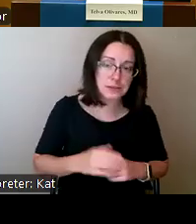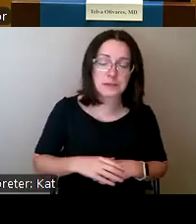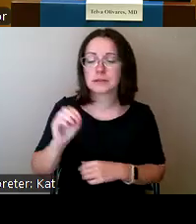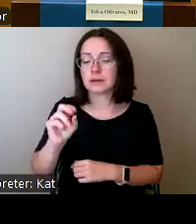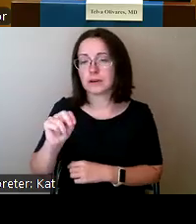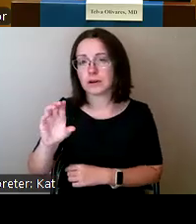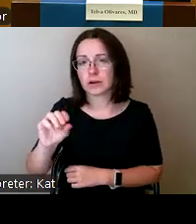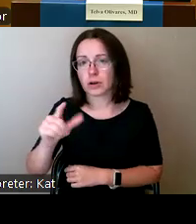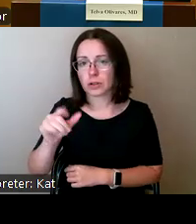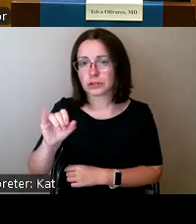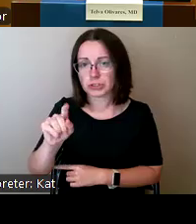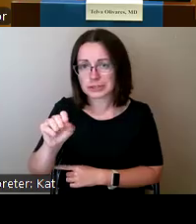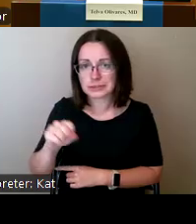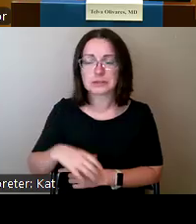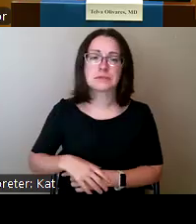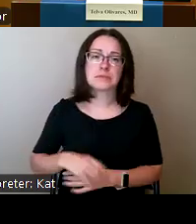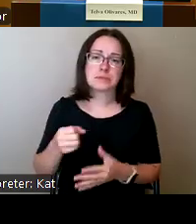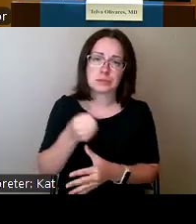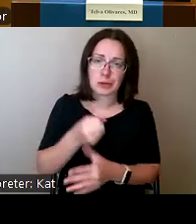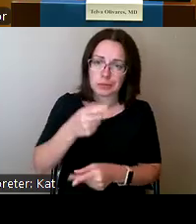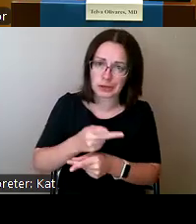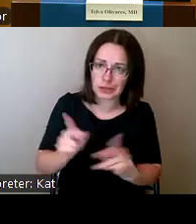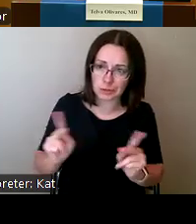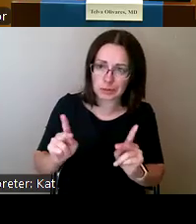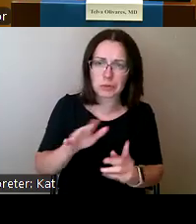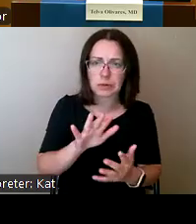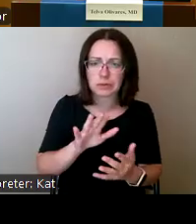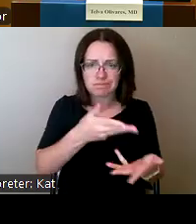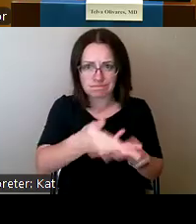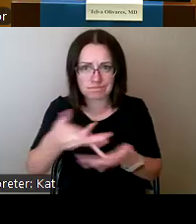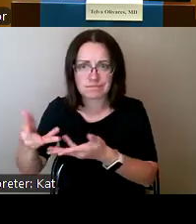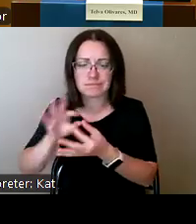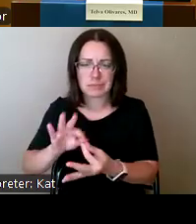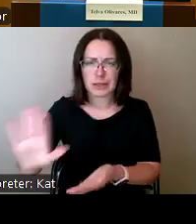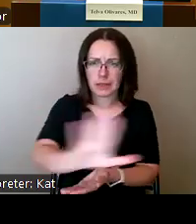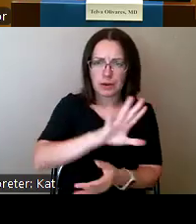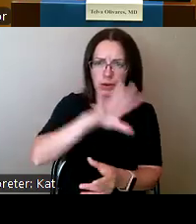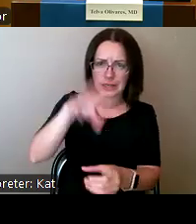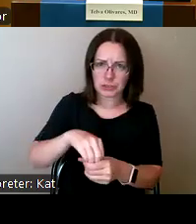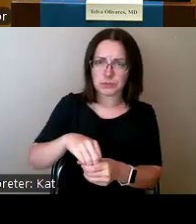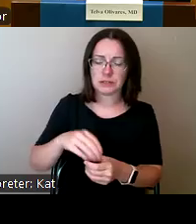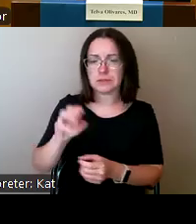care folks about their engagement in medical aid and dying, I'm asking them to think about and you